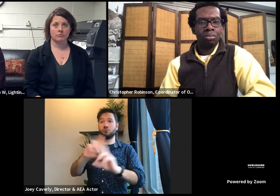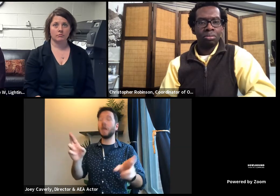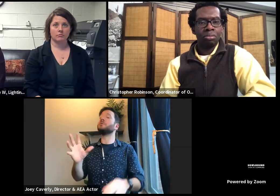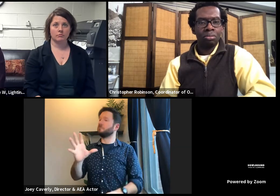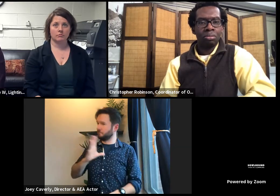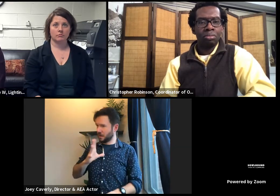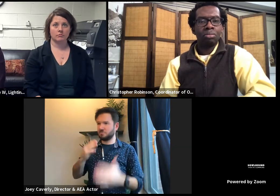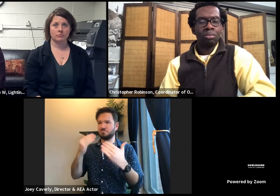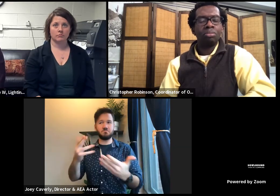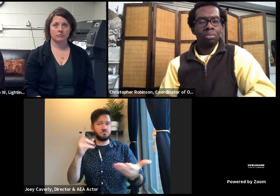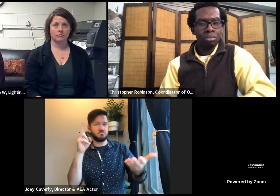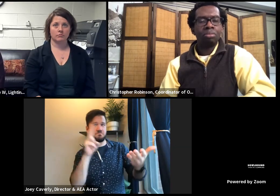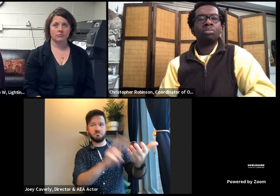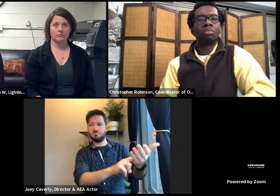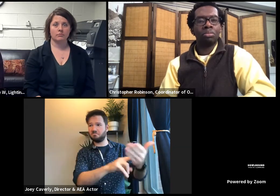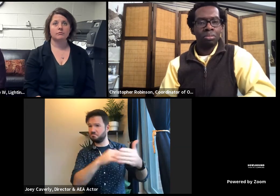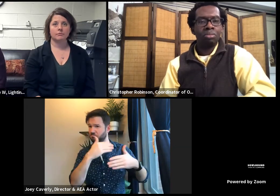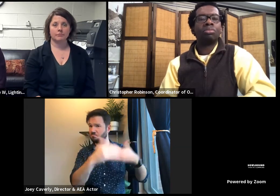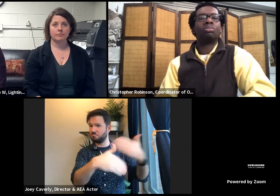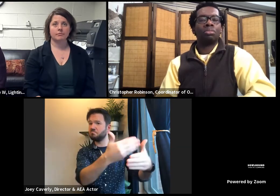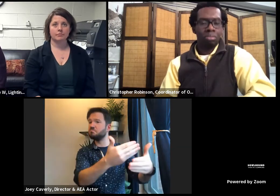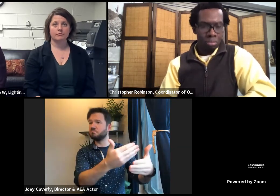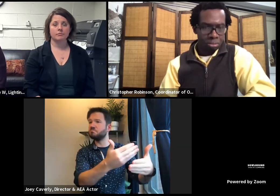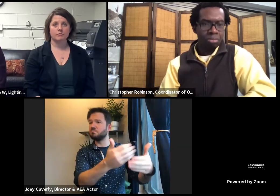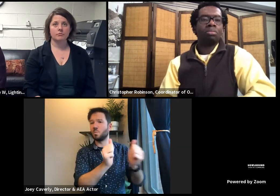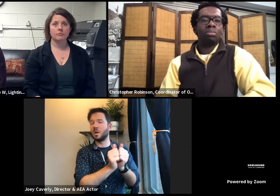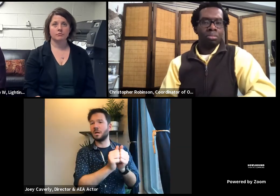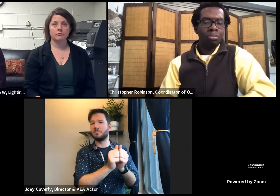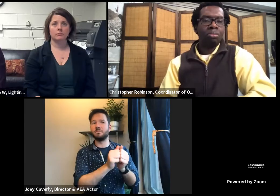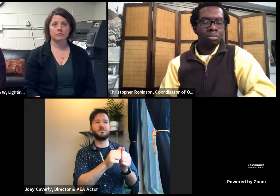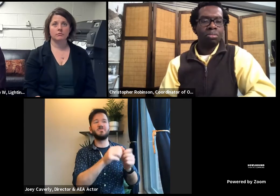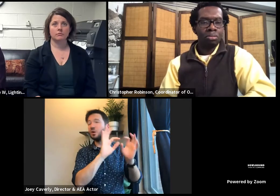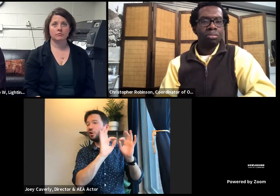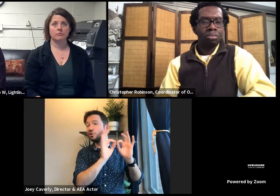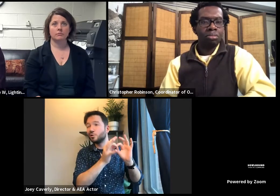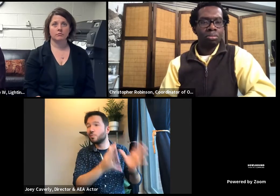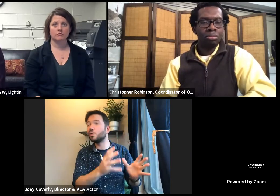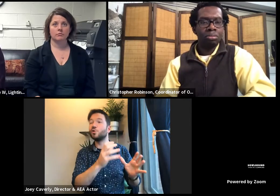over a Skype call, let's say. And if all of that is agreeable,